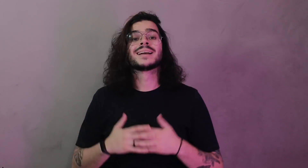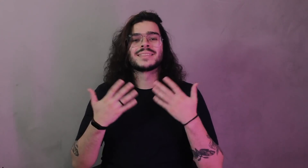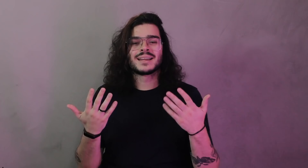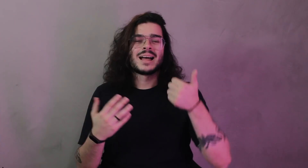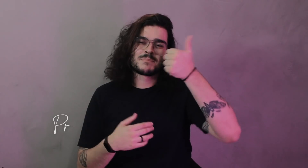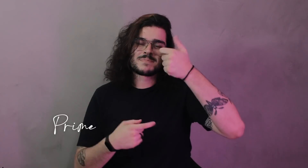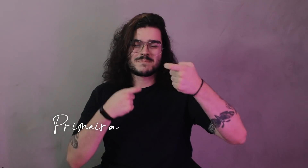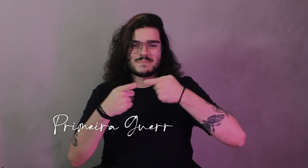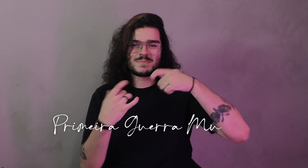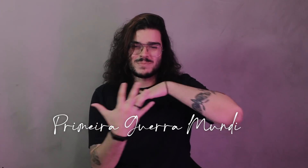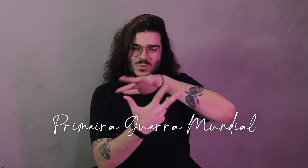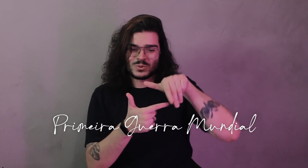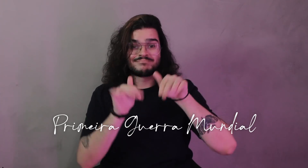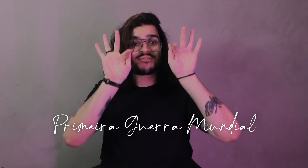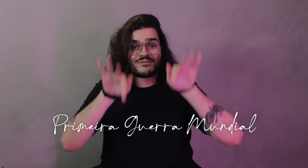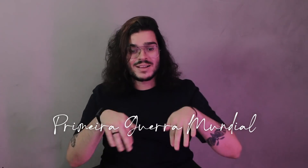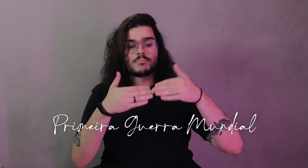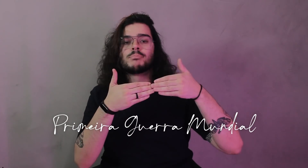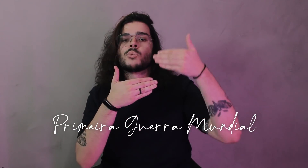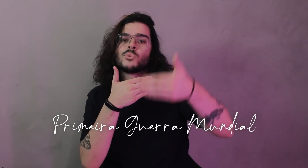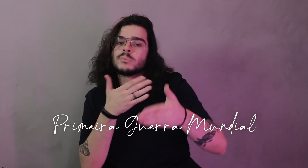After World War I,